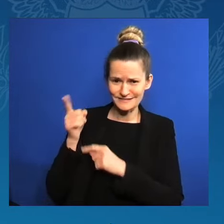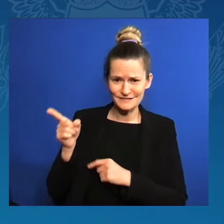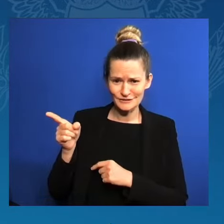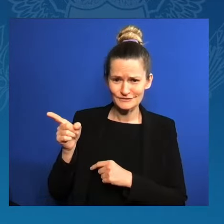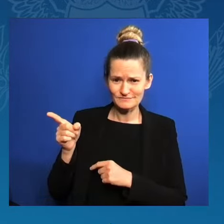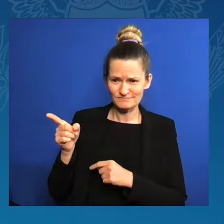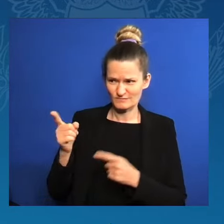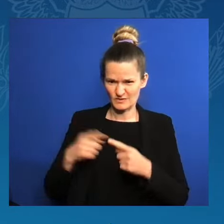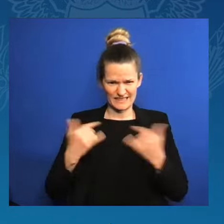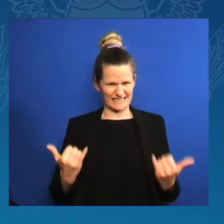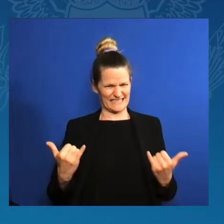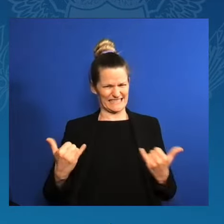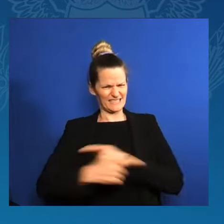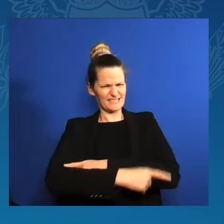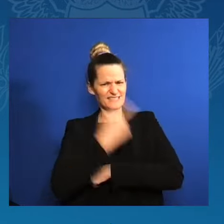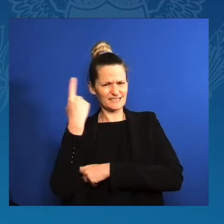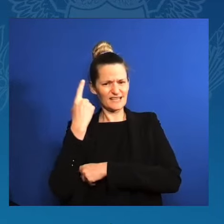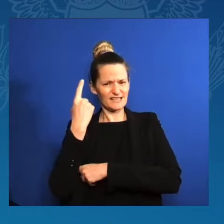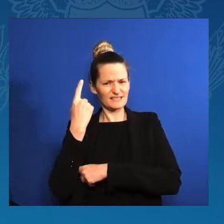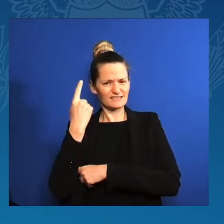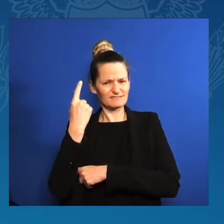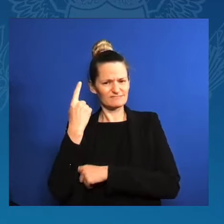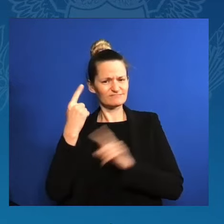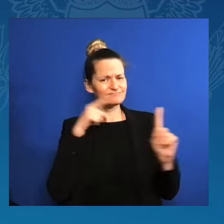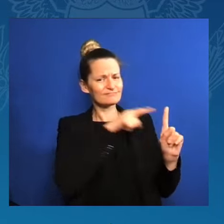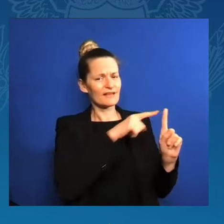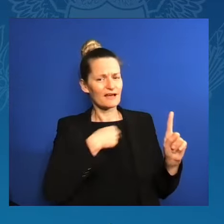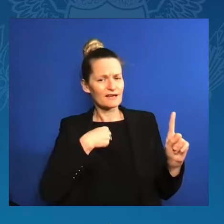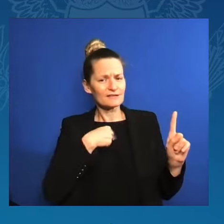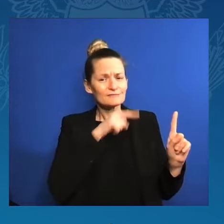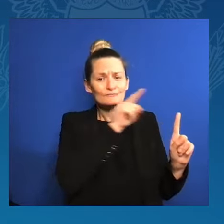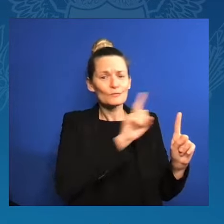seeing patients and training young doctors in abortion care,